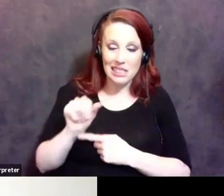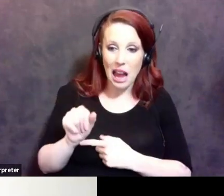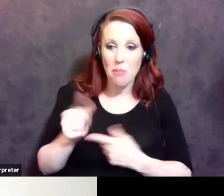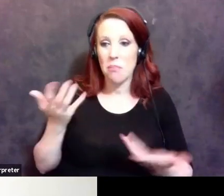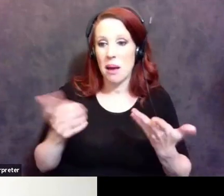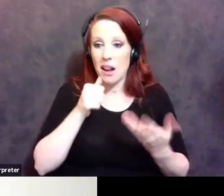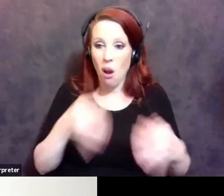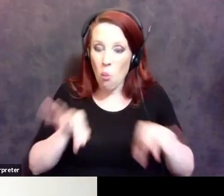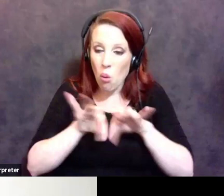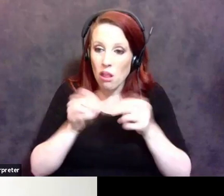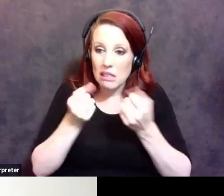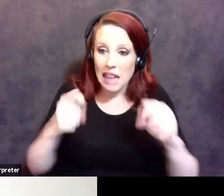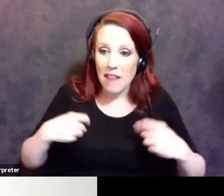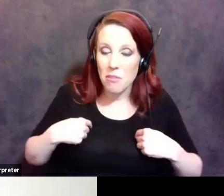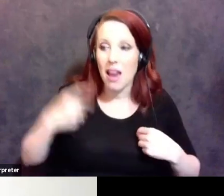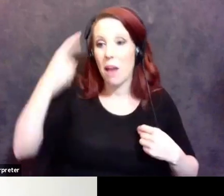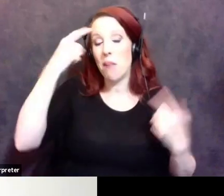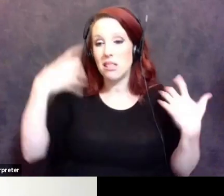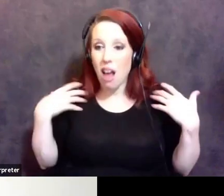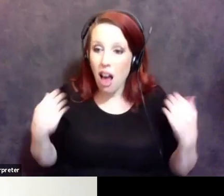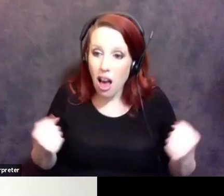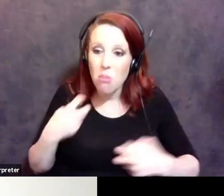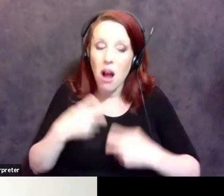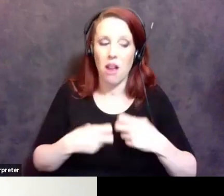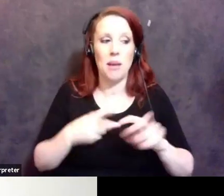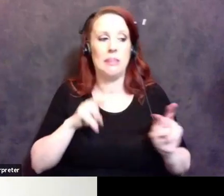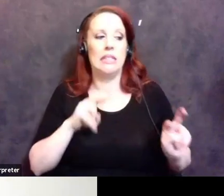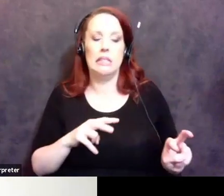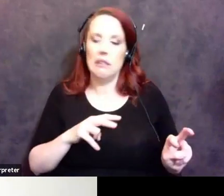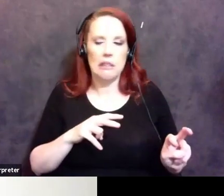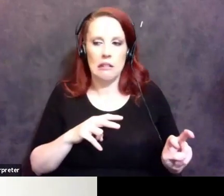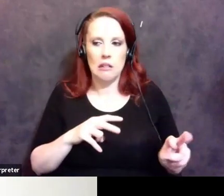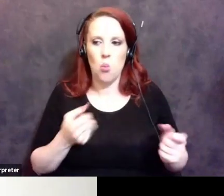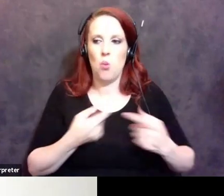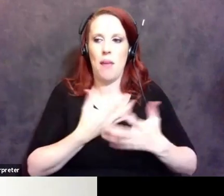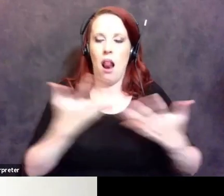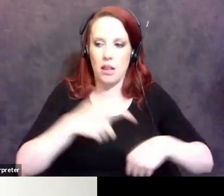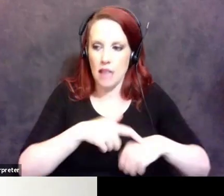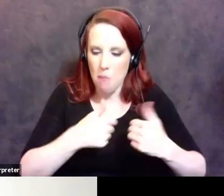condition, and then even if I am not thinking about that, the world sees me as an Asian